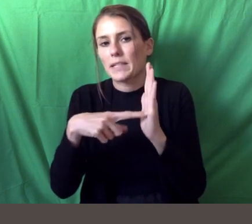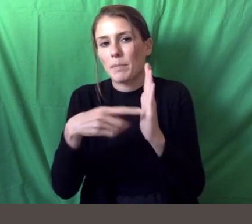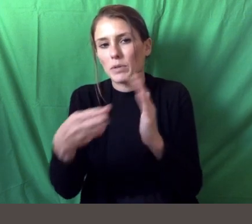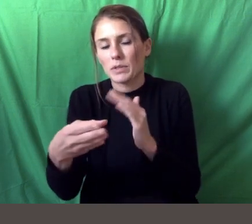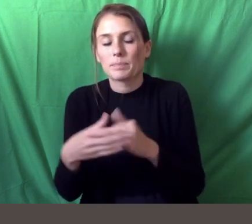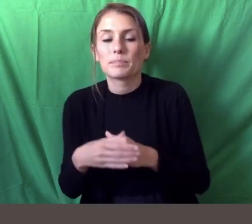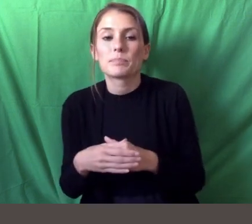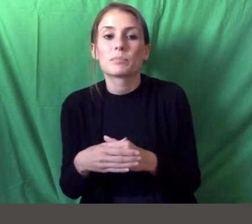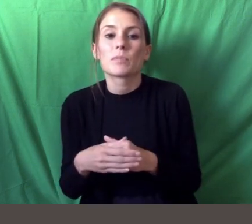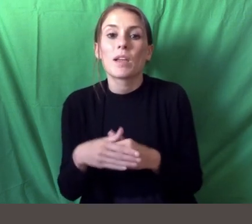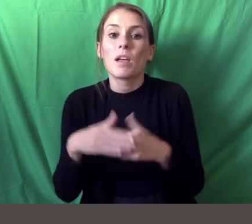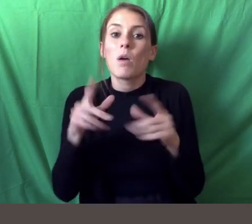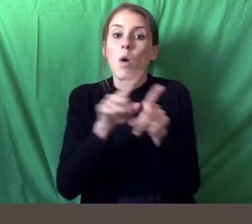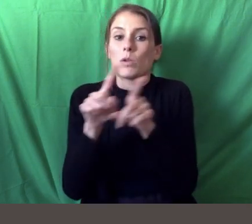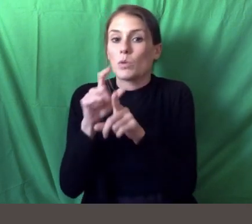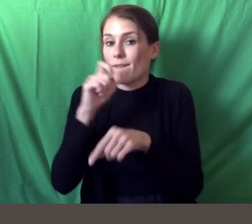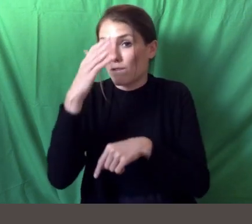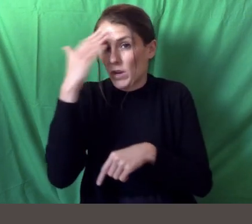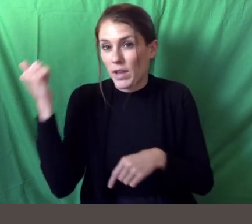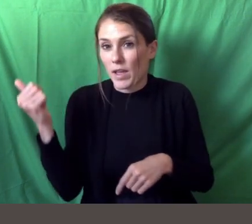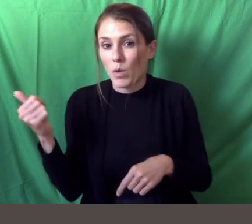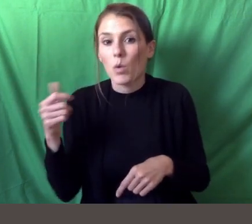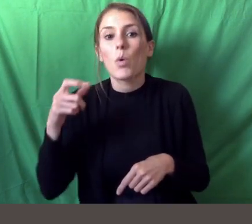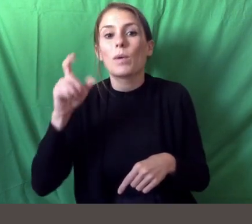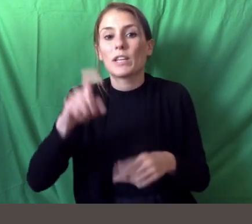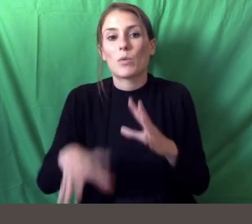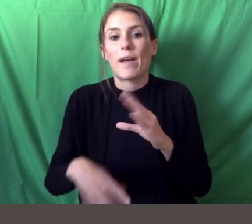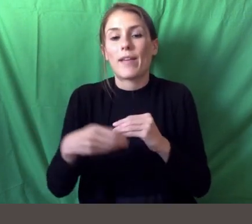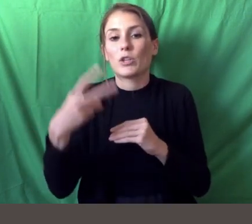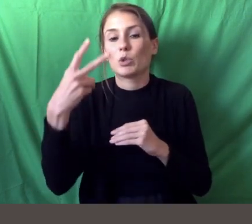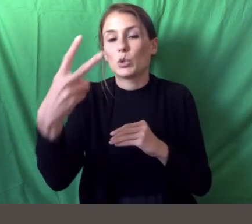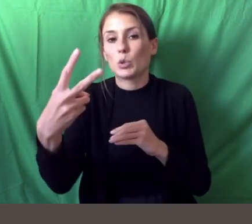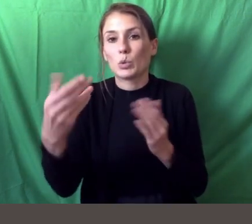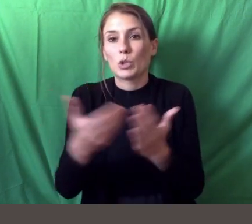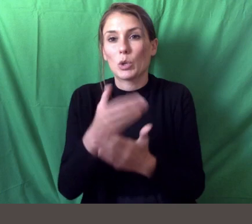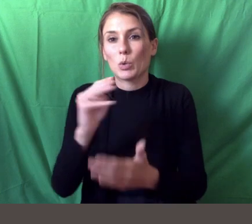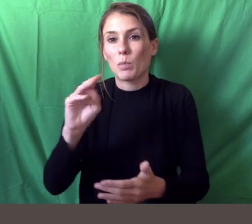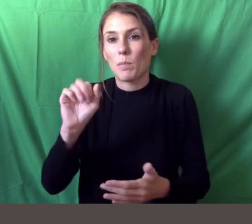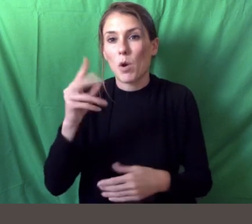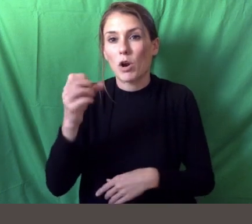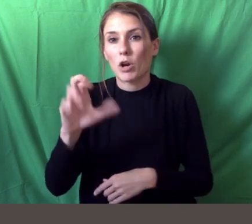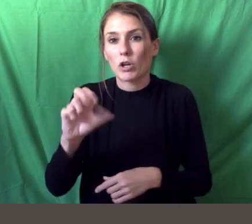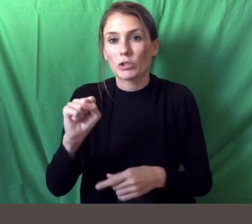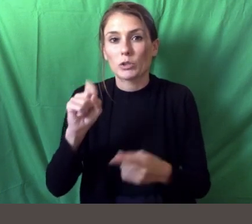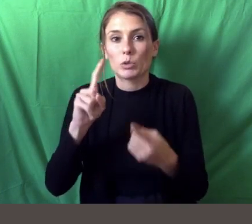Let's also not forget that we need to add our two new markers to the pytest.ini file.